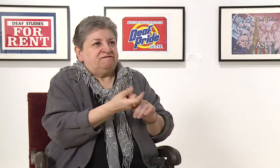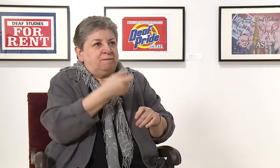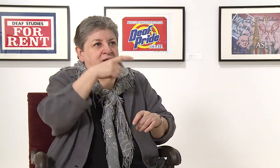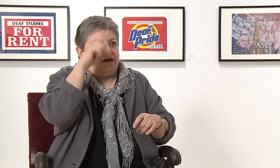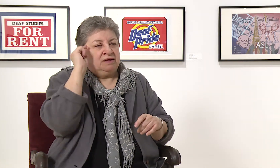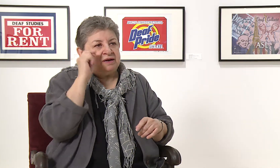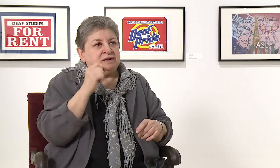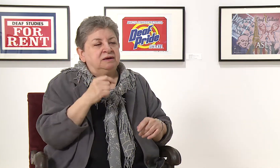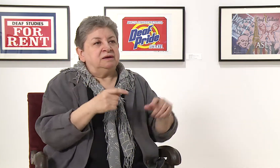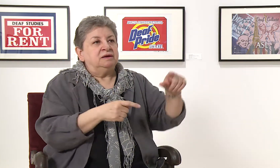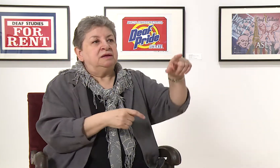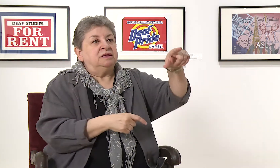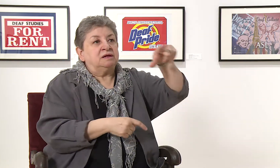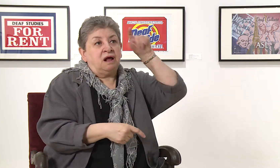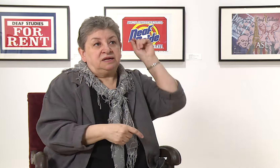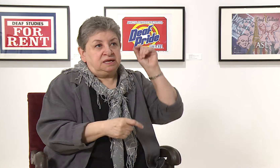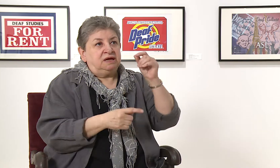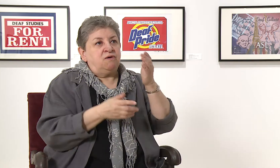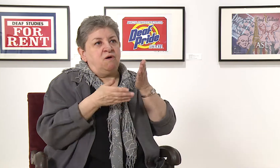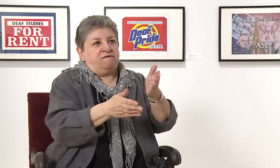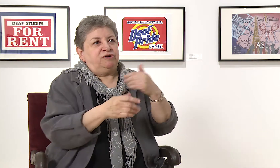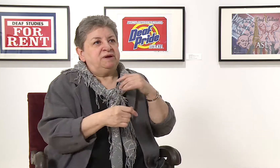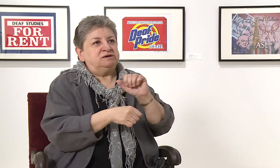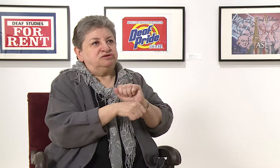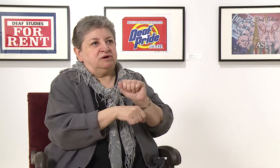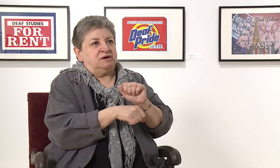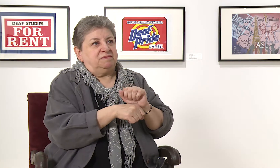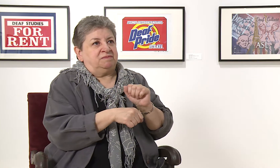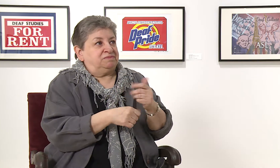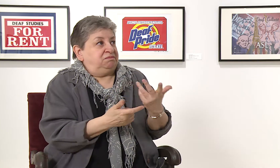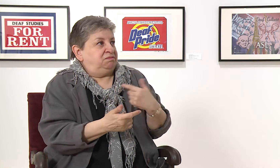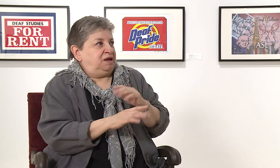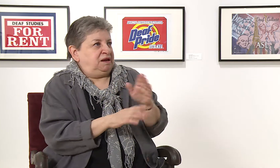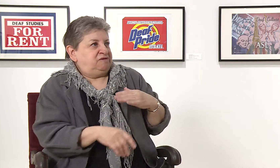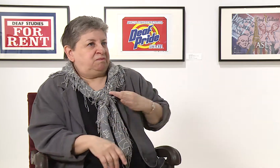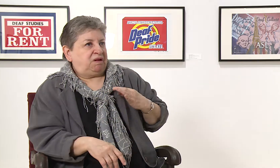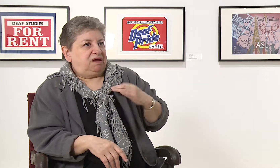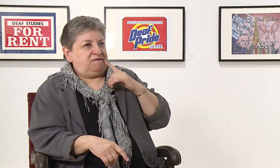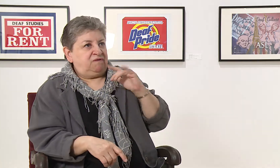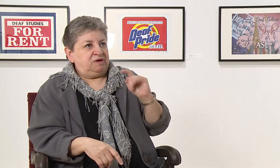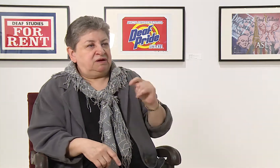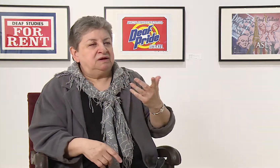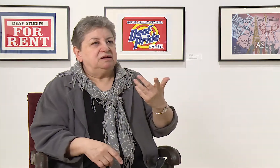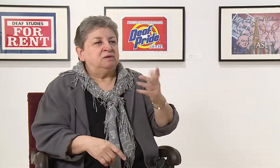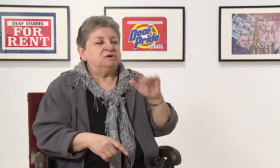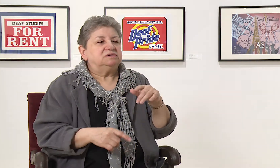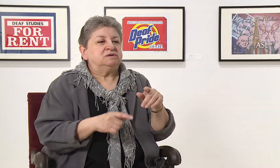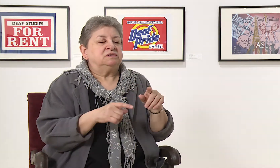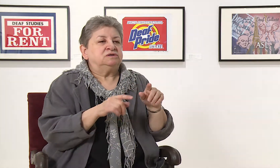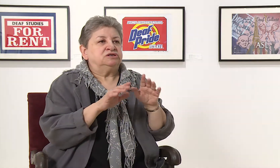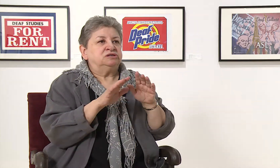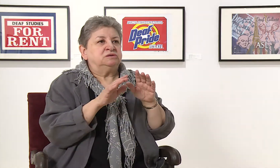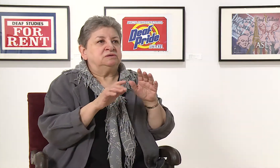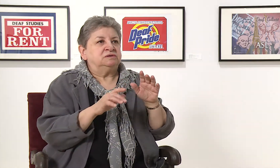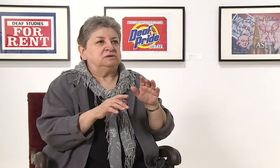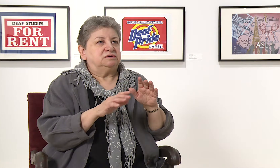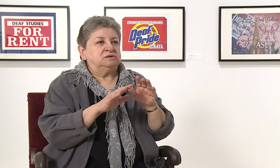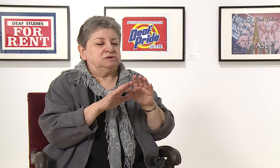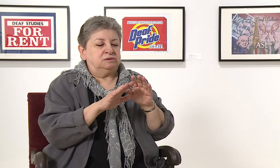Just a day before graduation from Gallaudet, they offered me a position that I hadn't applied for,